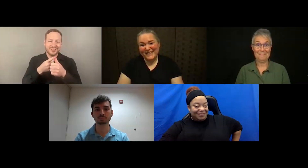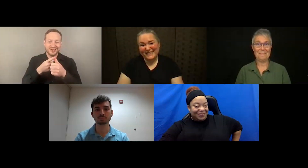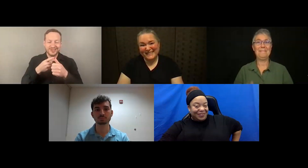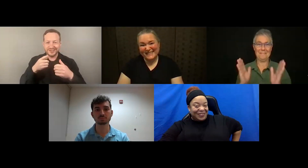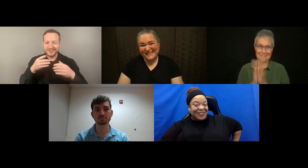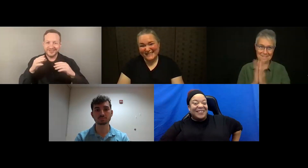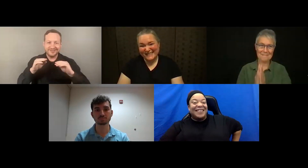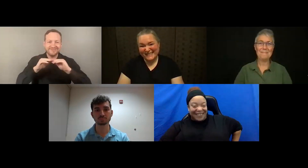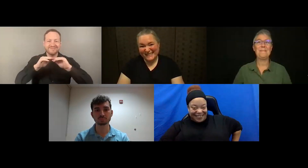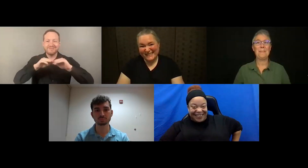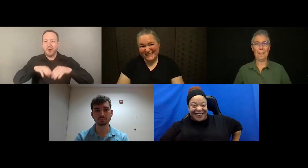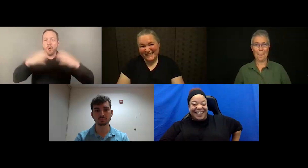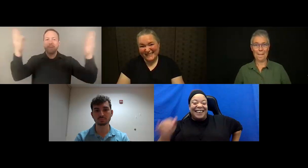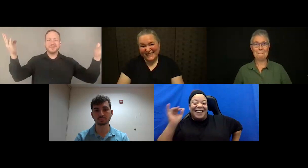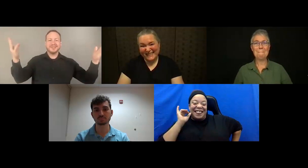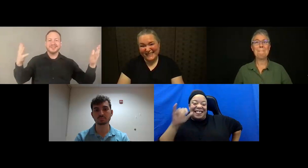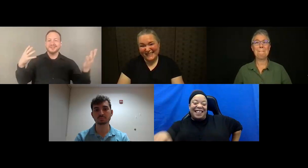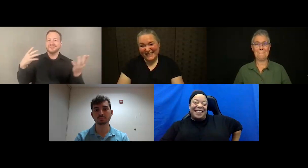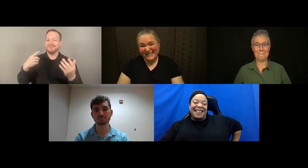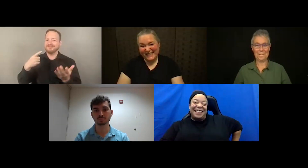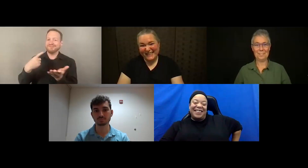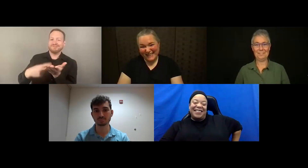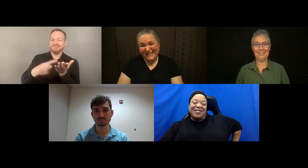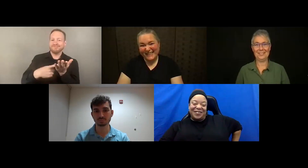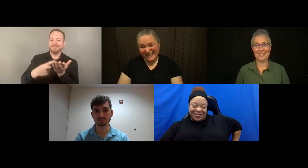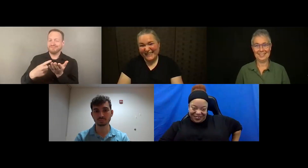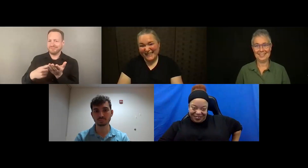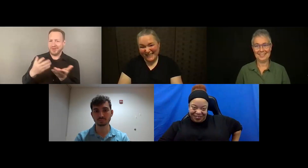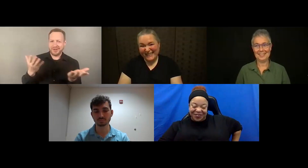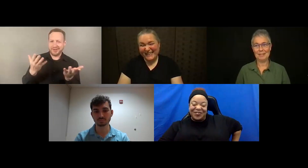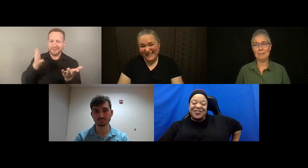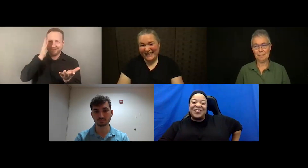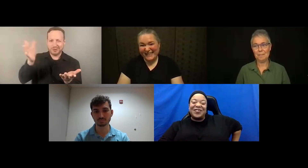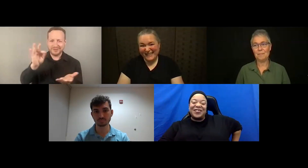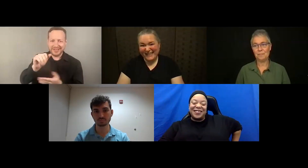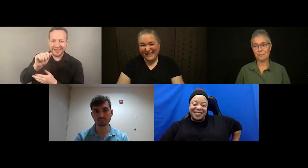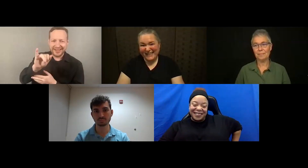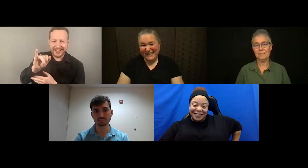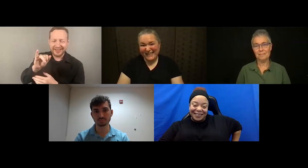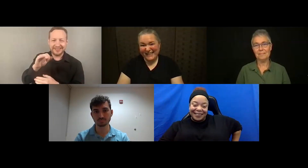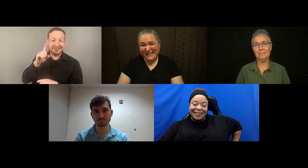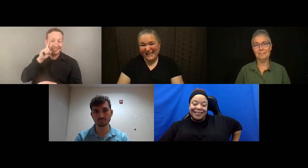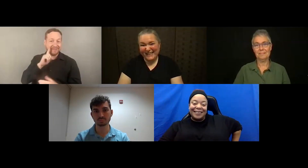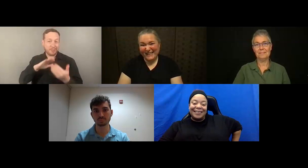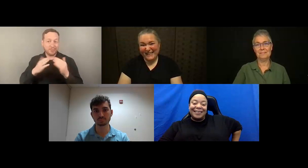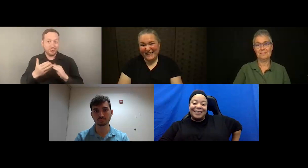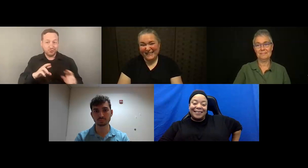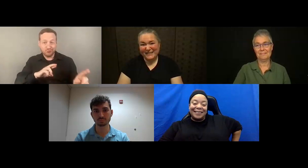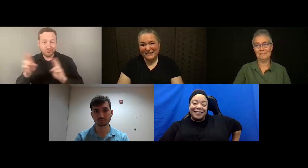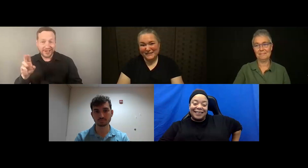Tim: This is only our very first open forum discussion about the future of AI: